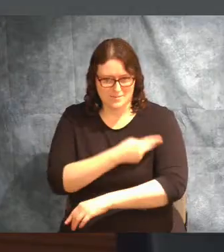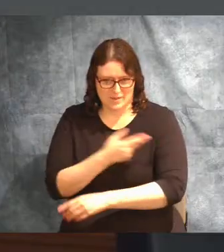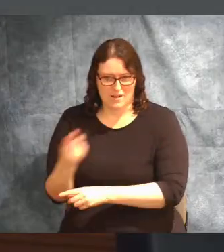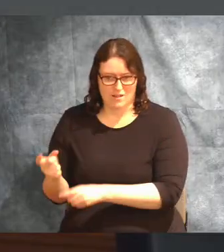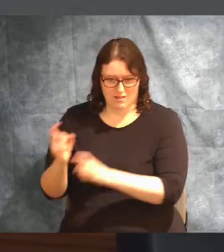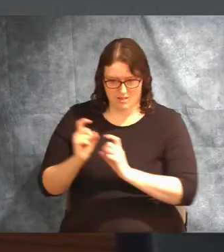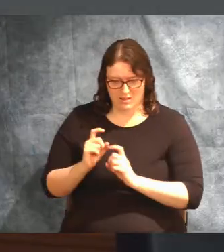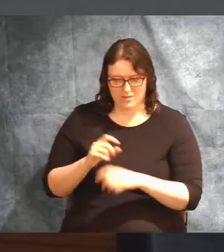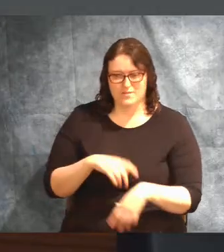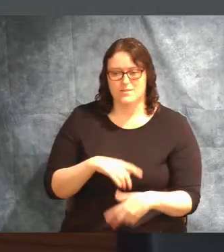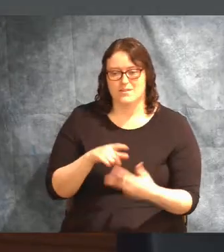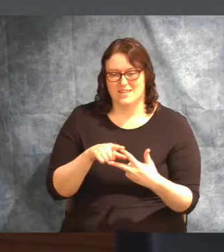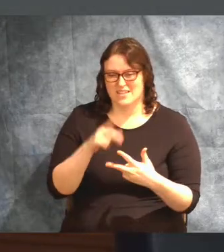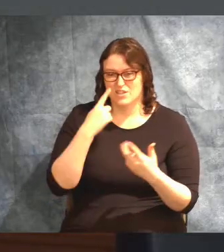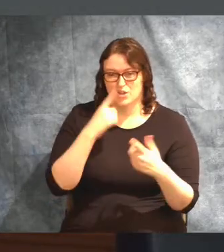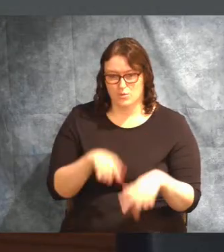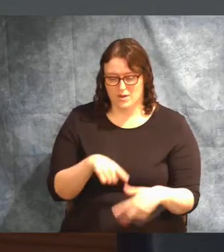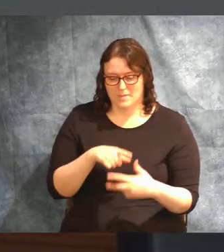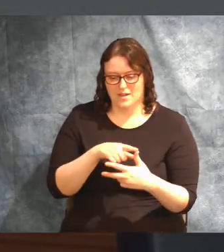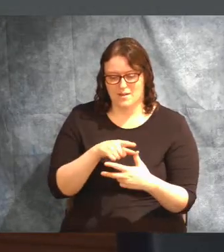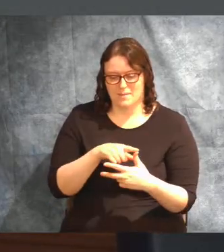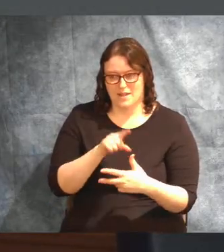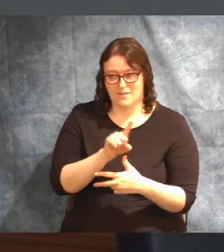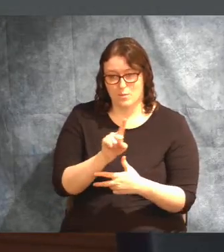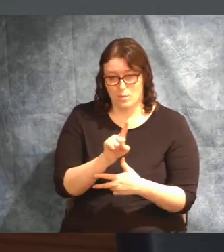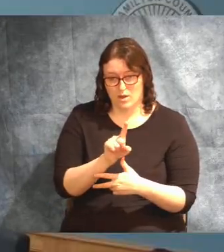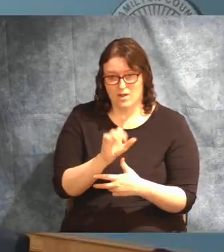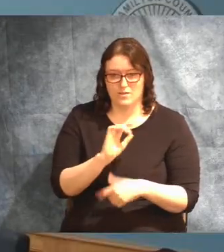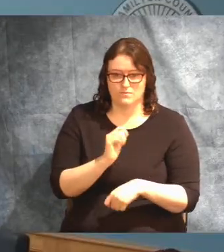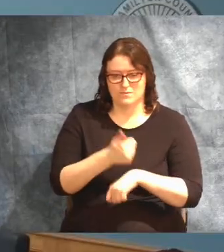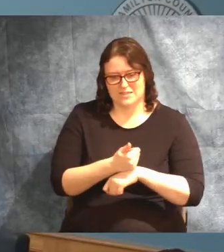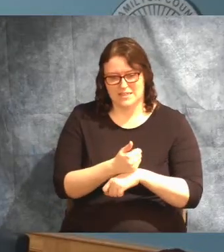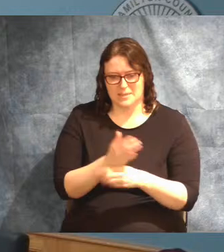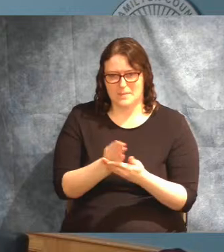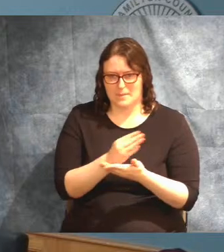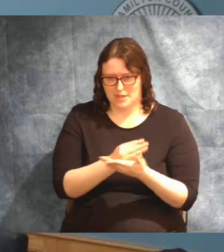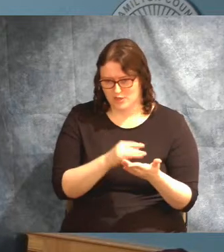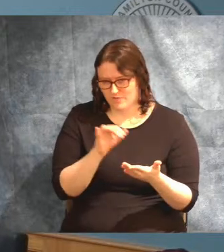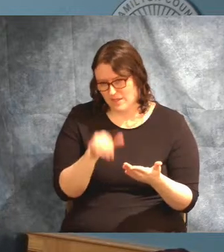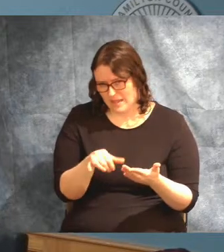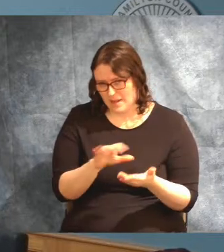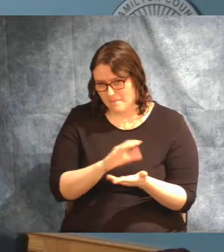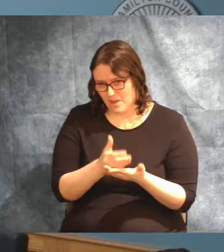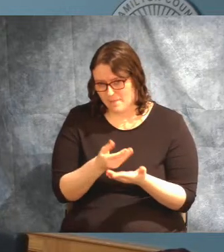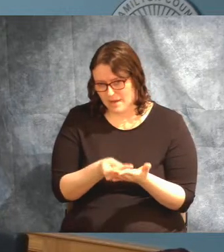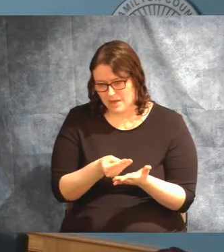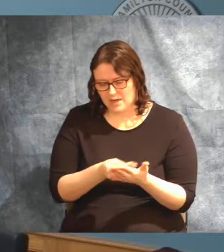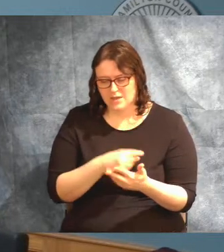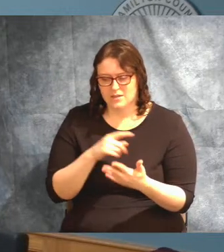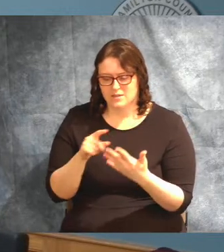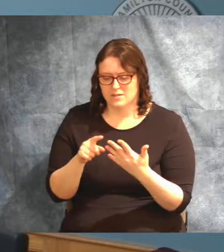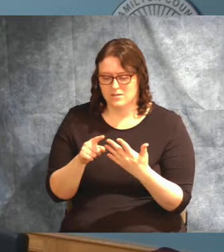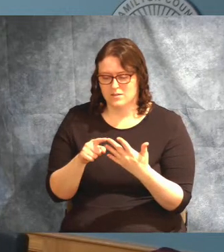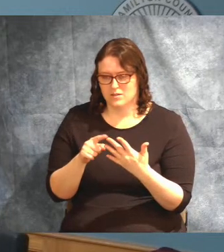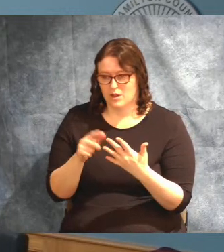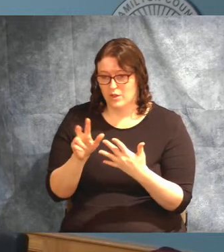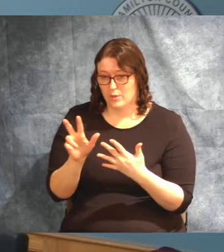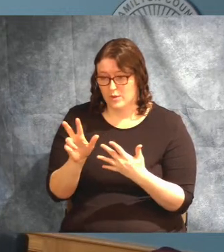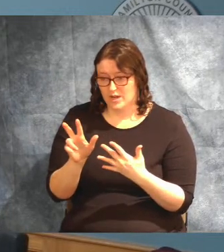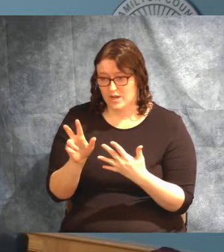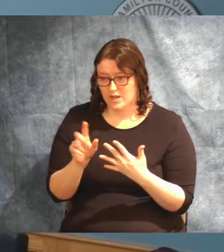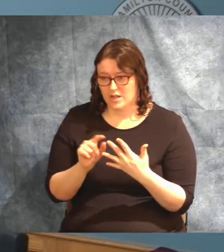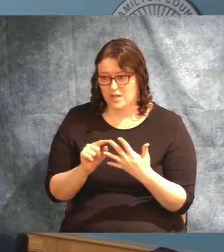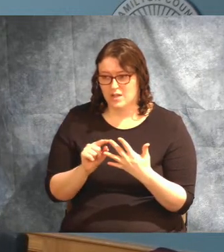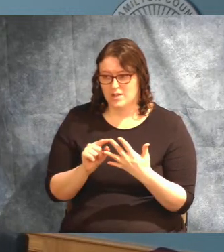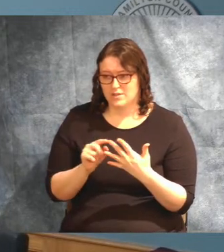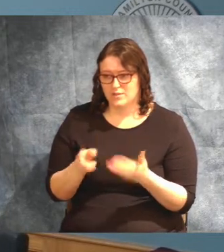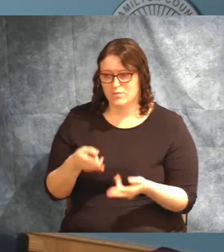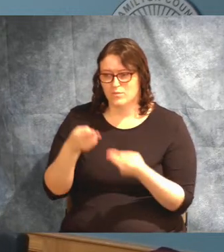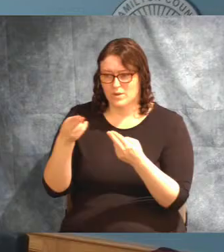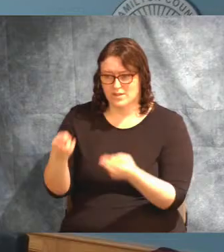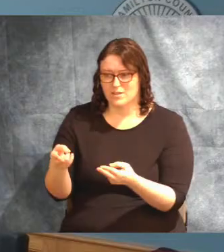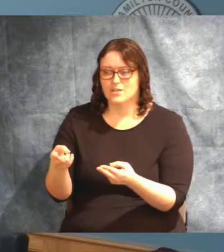agreement for that. Bye one sets up the budget for it. bio number three is a resolution and a